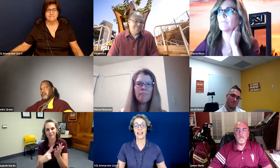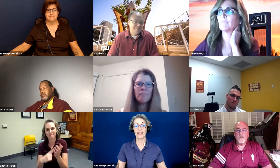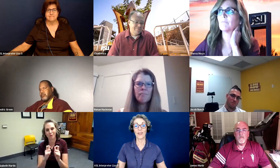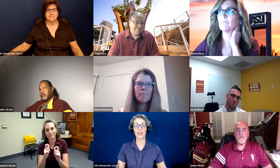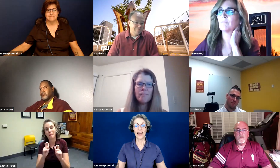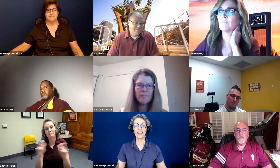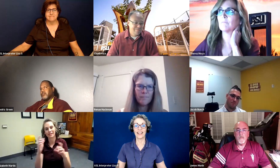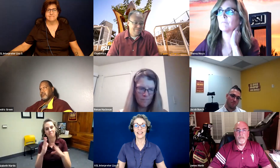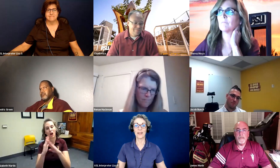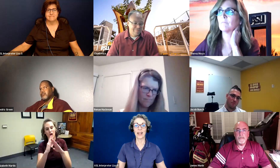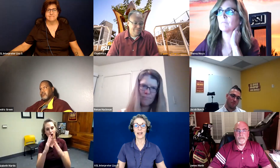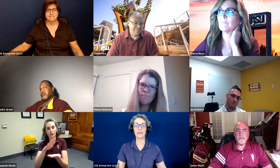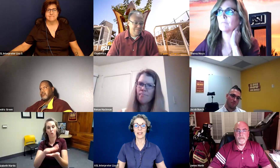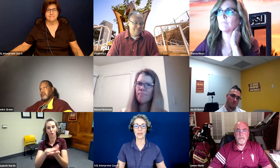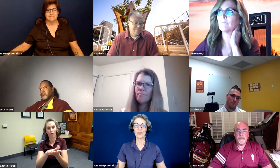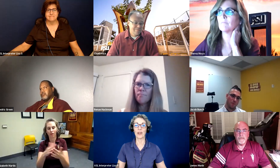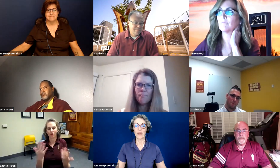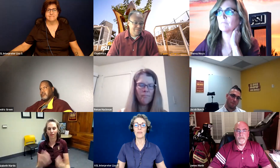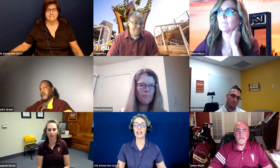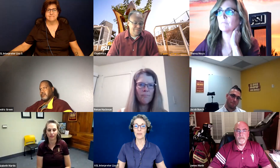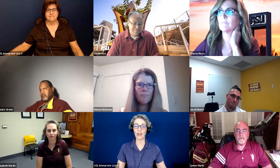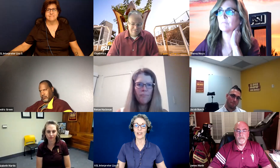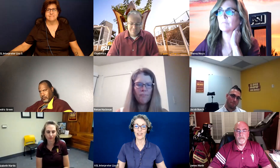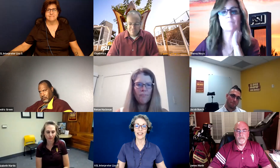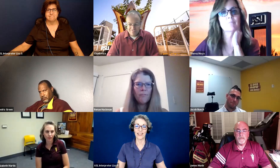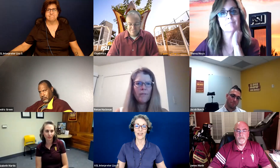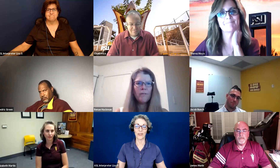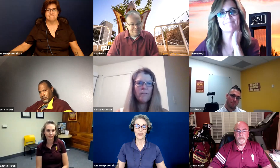And so that sometimes was one of my biggest barriers in school.